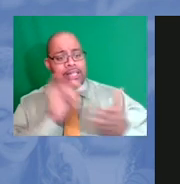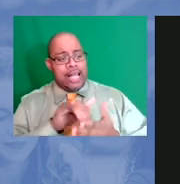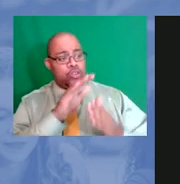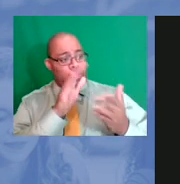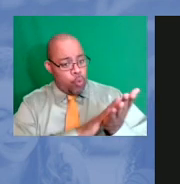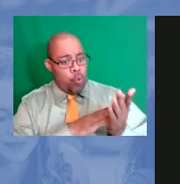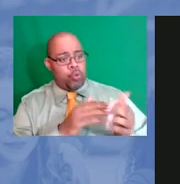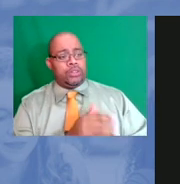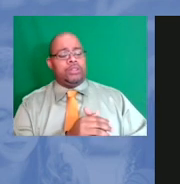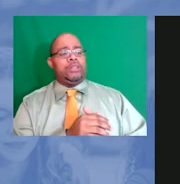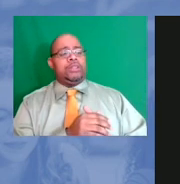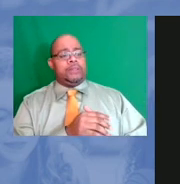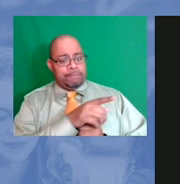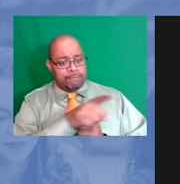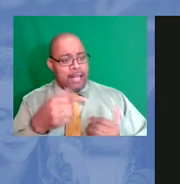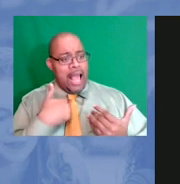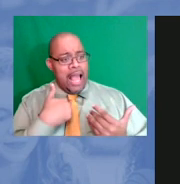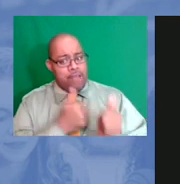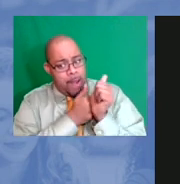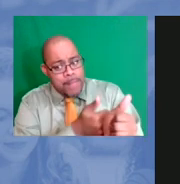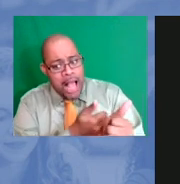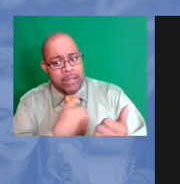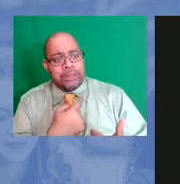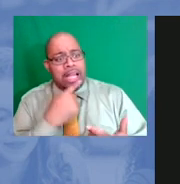THERE'S COMPLIANCE. WE'VE SAID TO EVERY SCHOOL, YOU MUST OFFER